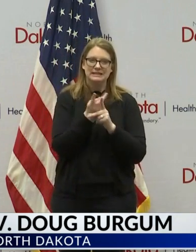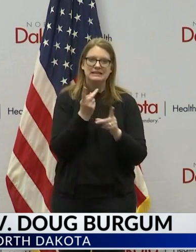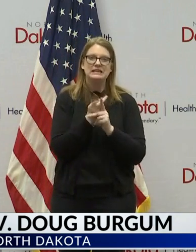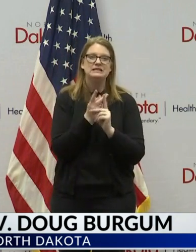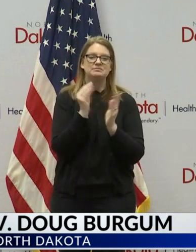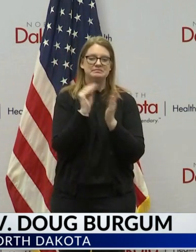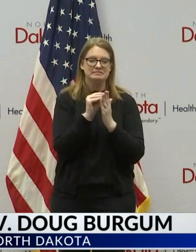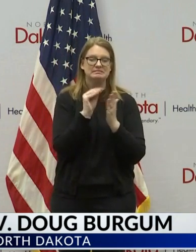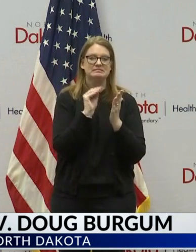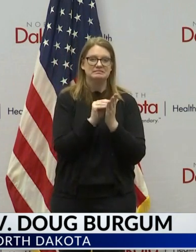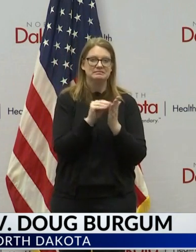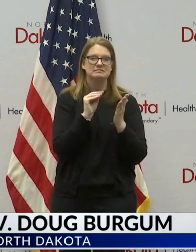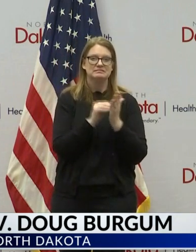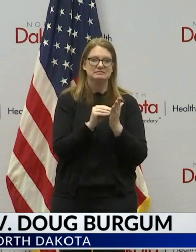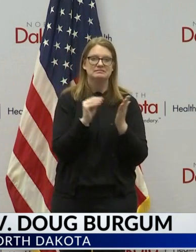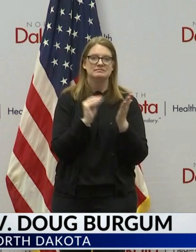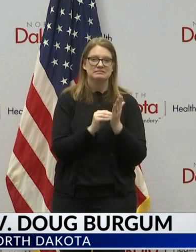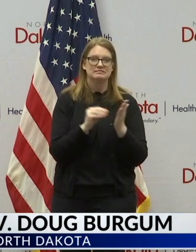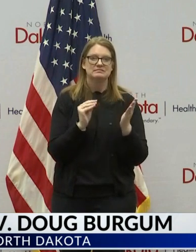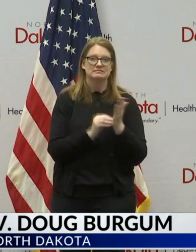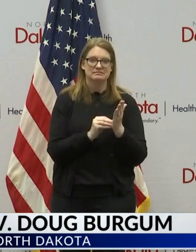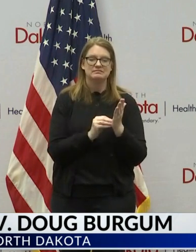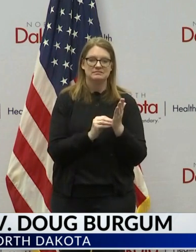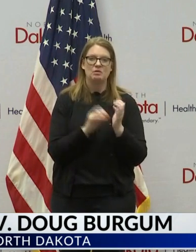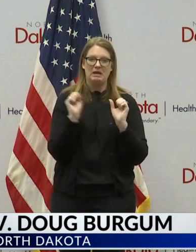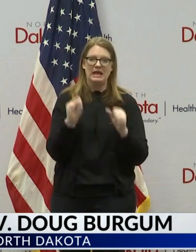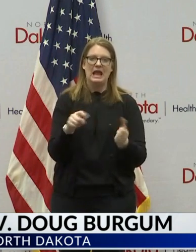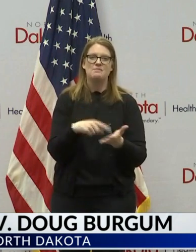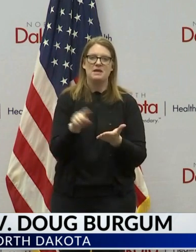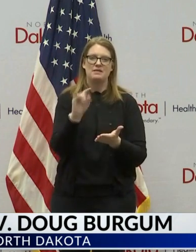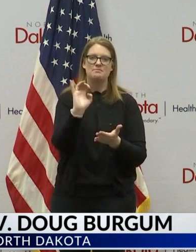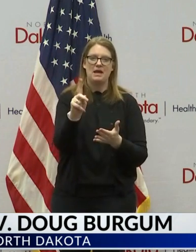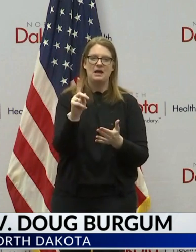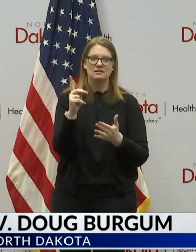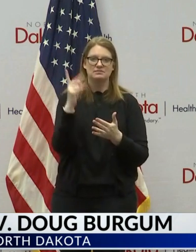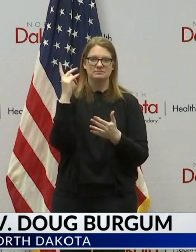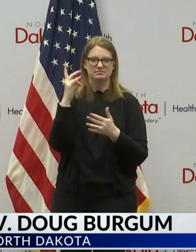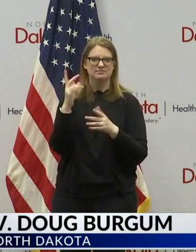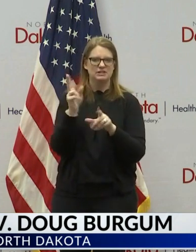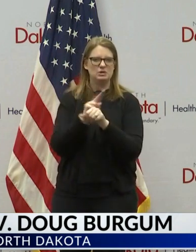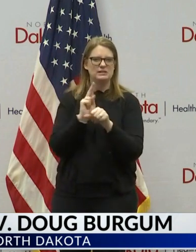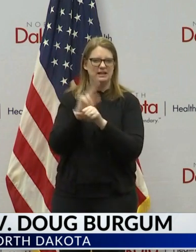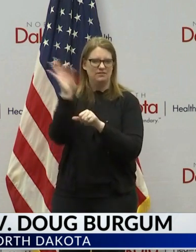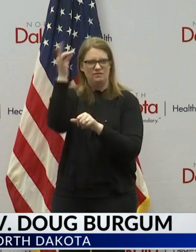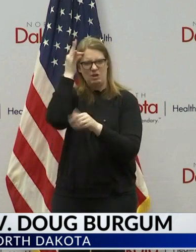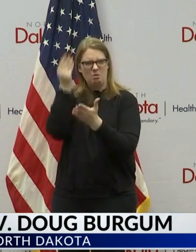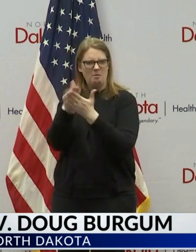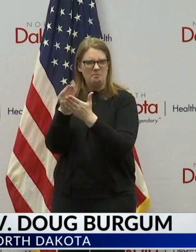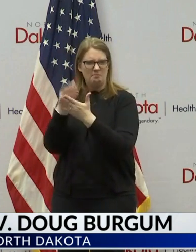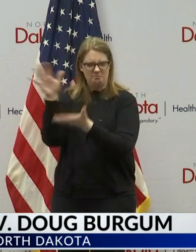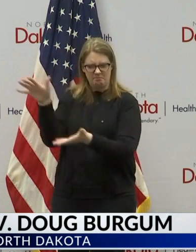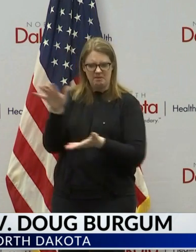FUTURE TO START CREATING THE VERY CLEAR ACCOUNTING OF THE INCREMENTAL EXPENSES BECAUSE THEY ARE ALL REIMBURSABLE